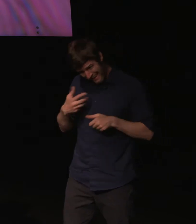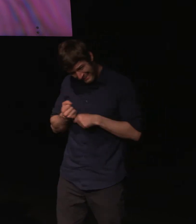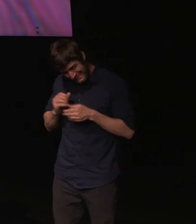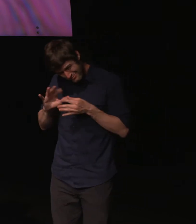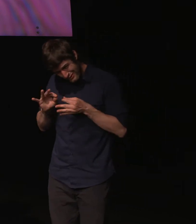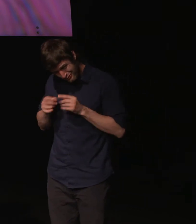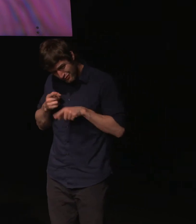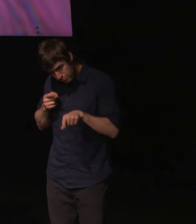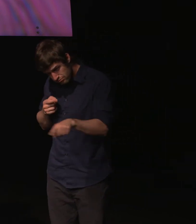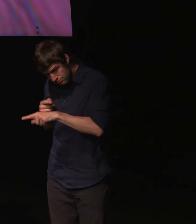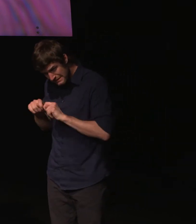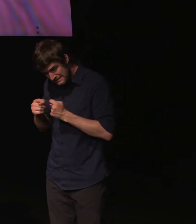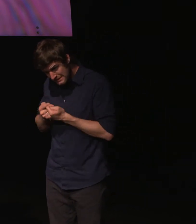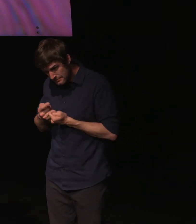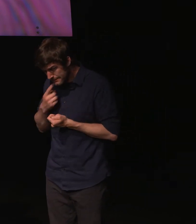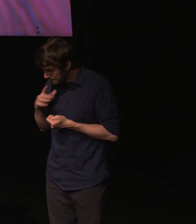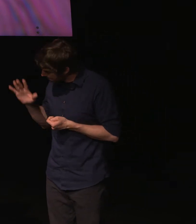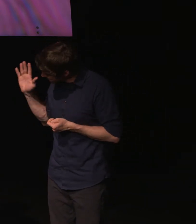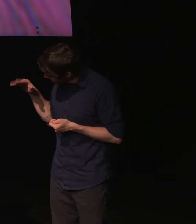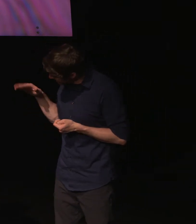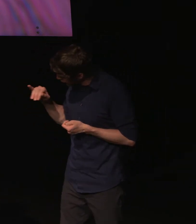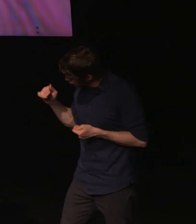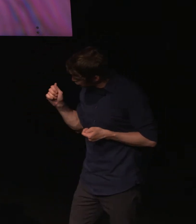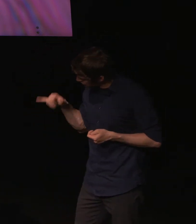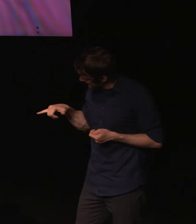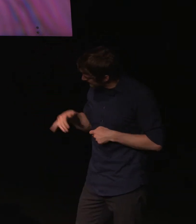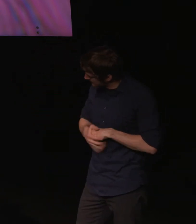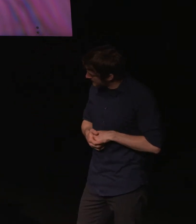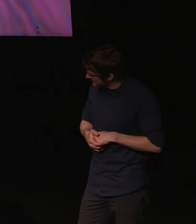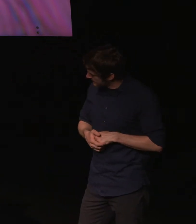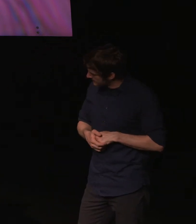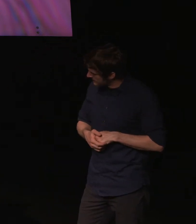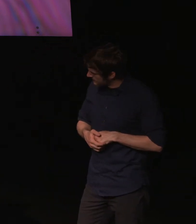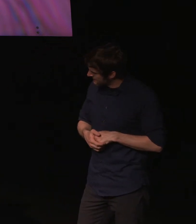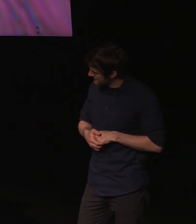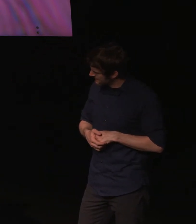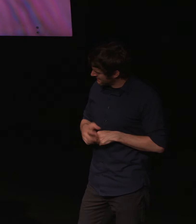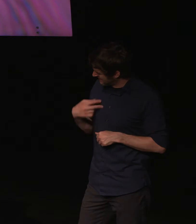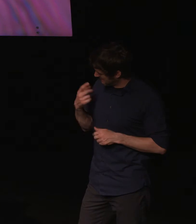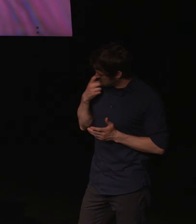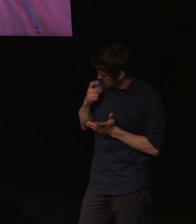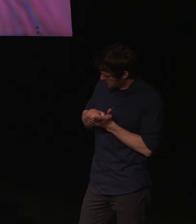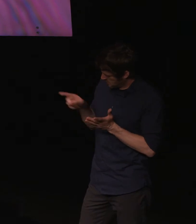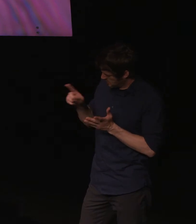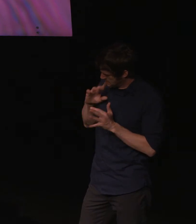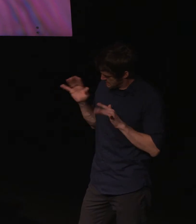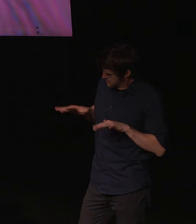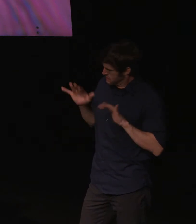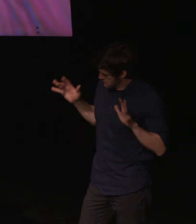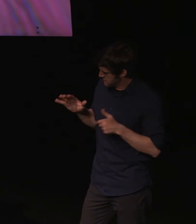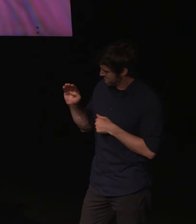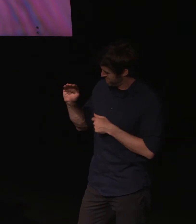"Hey, Jay, noticed that you're a little manic. When was the last time you slept?"